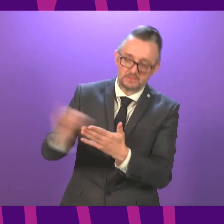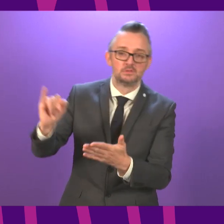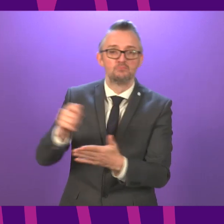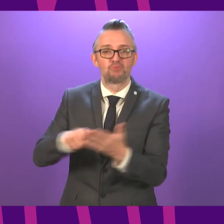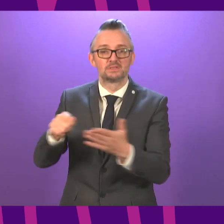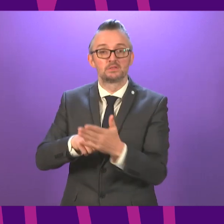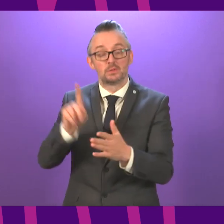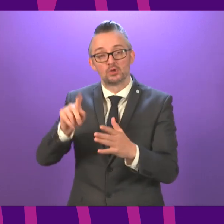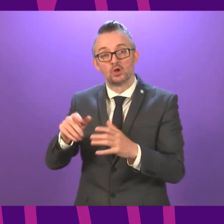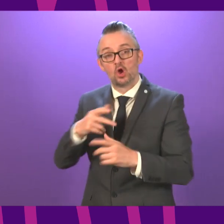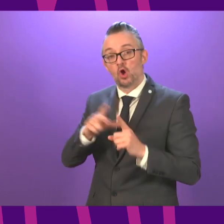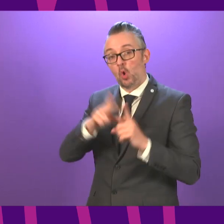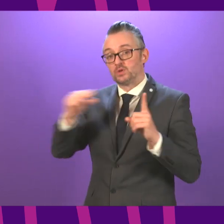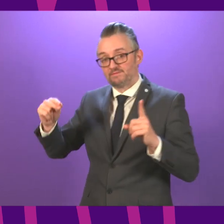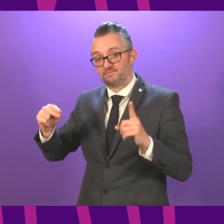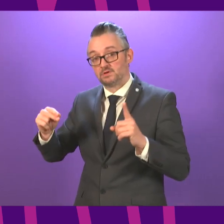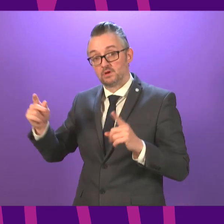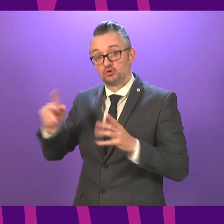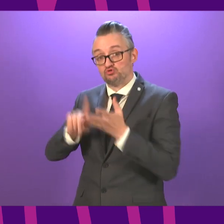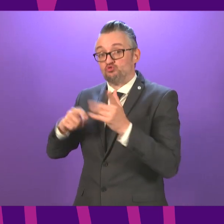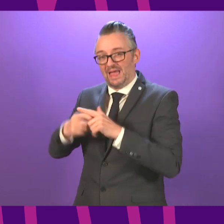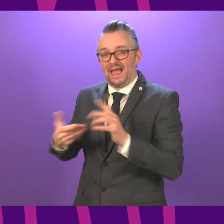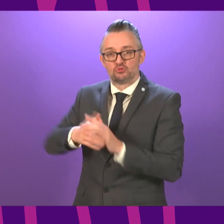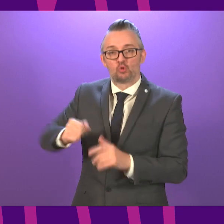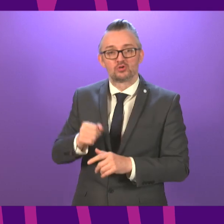continue to pursue it as if it were the will of the majority, which it is not.